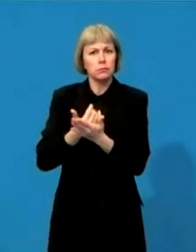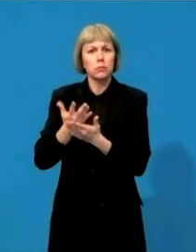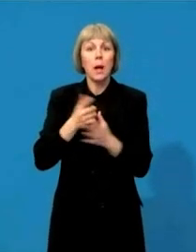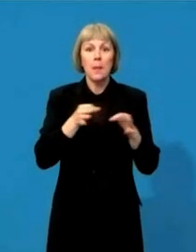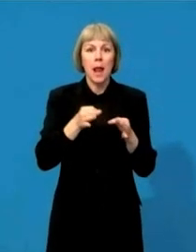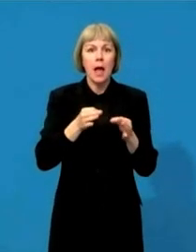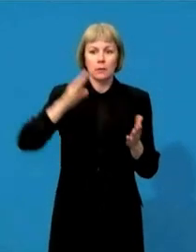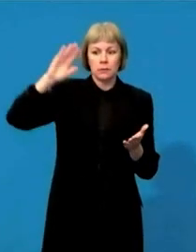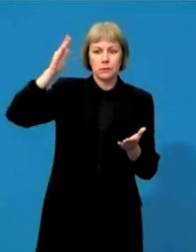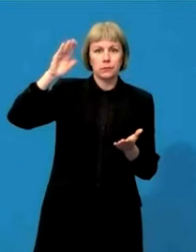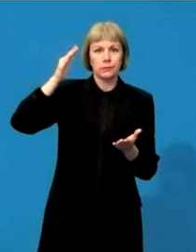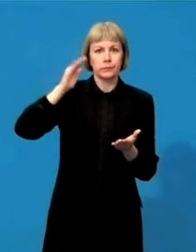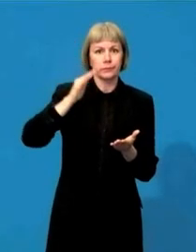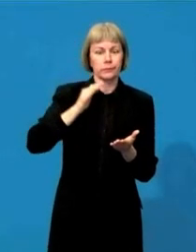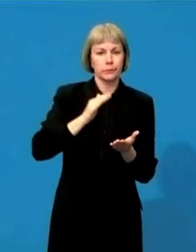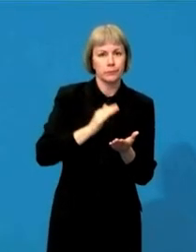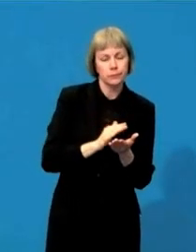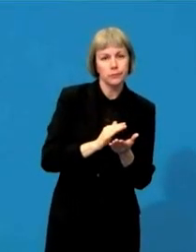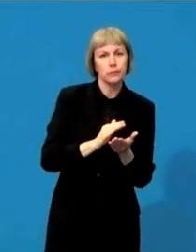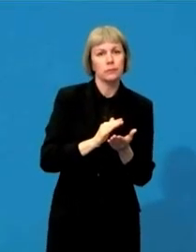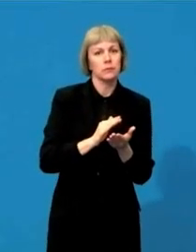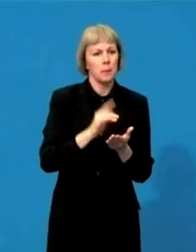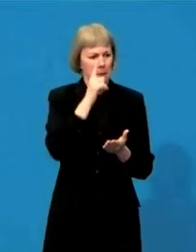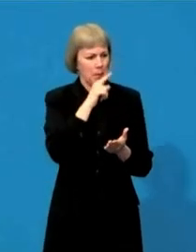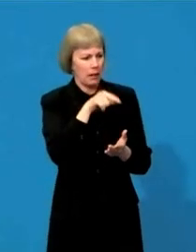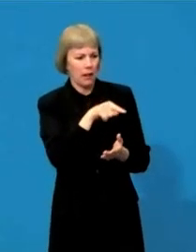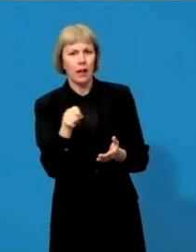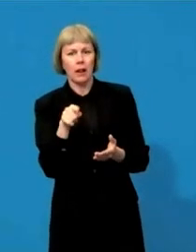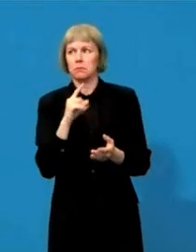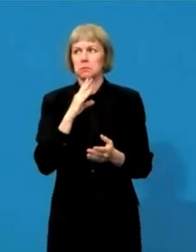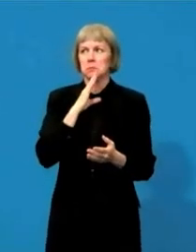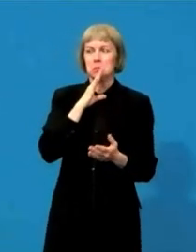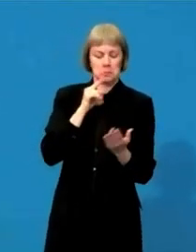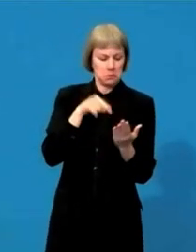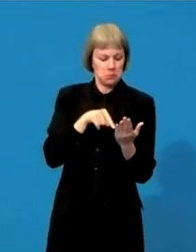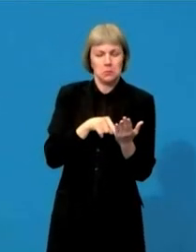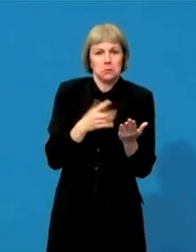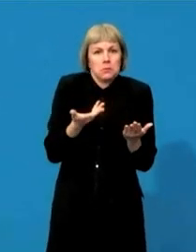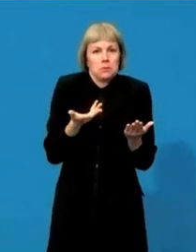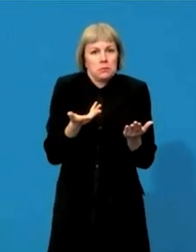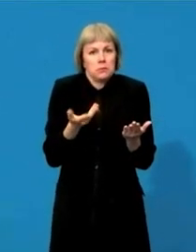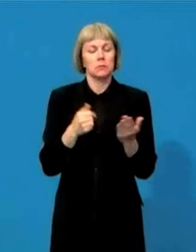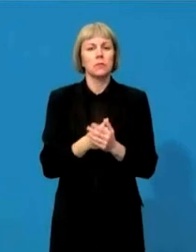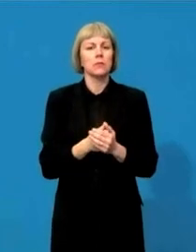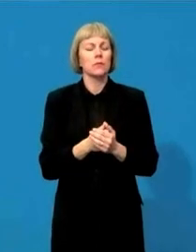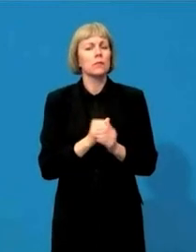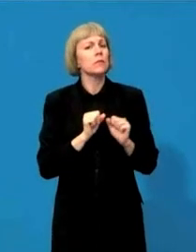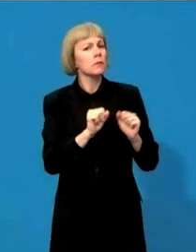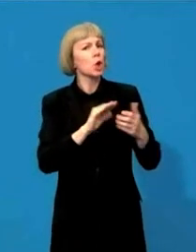And those non-Aboriginal services don't have community navigators. You mentioned - and you were talking to Emily about the importance of interpreters